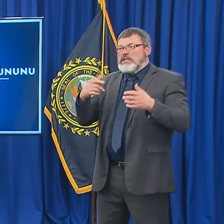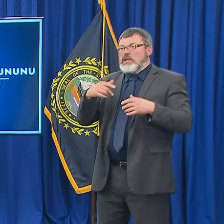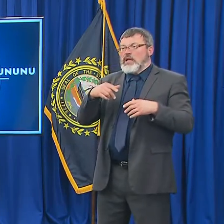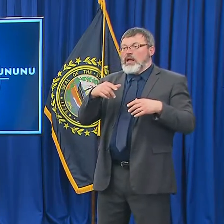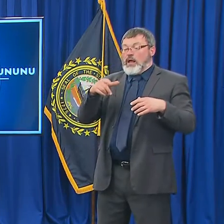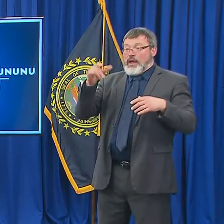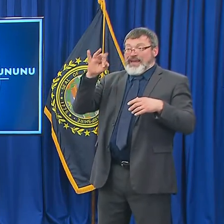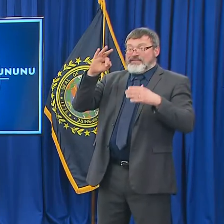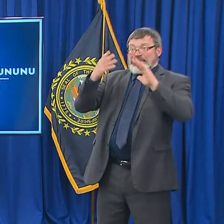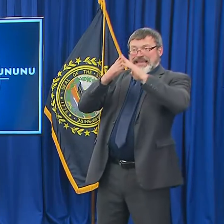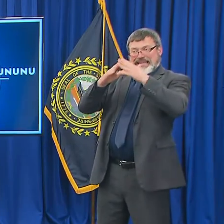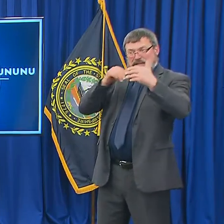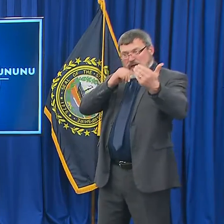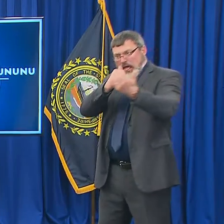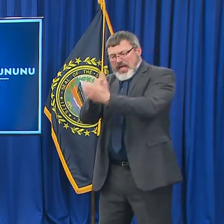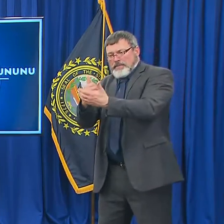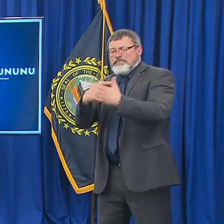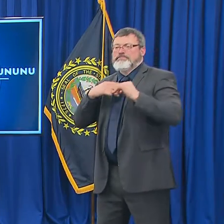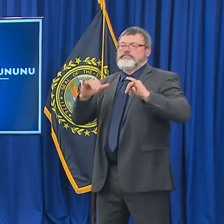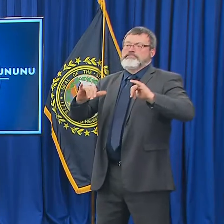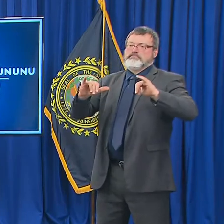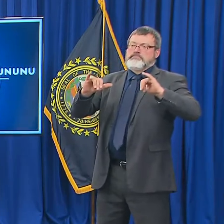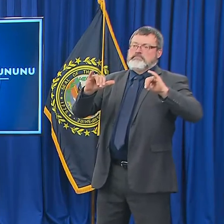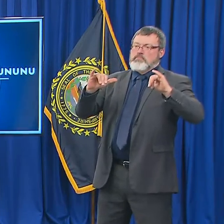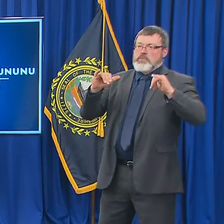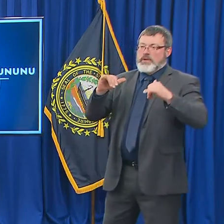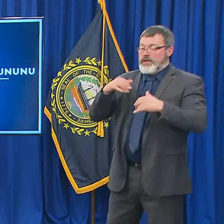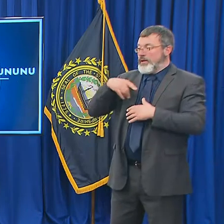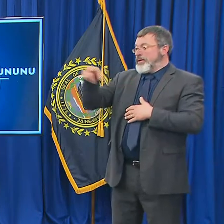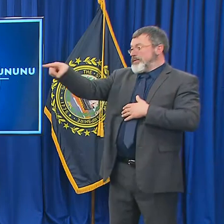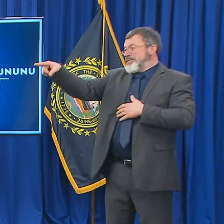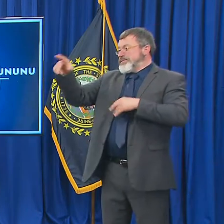We're going to keep working with them.